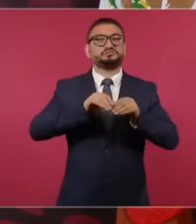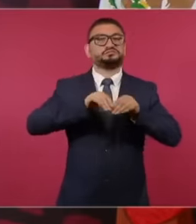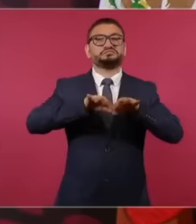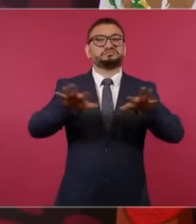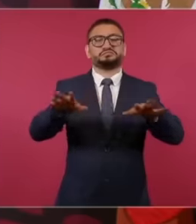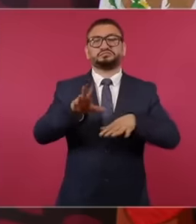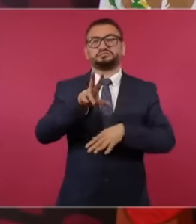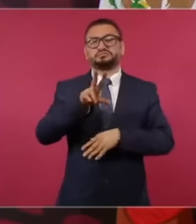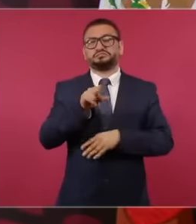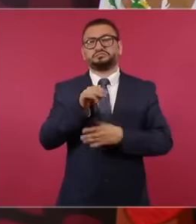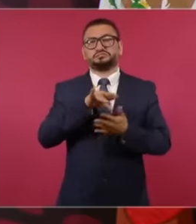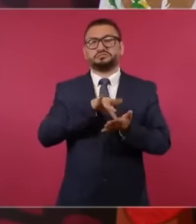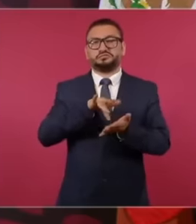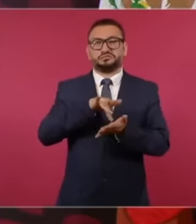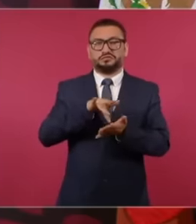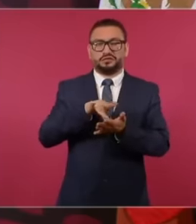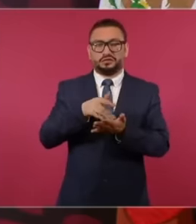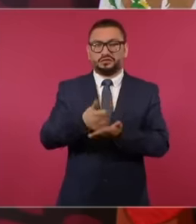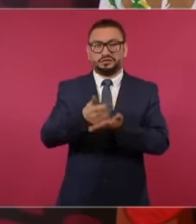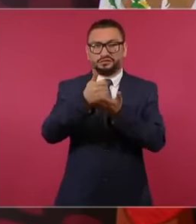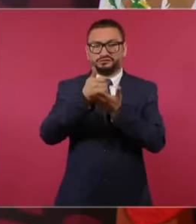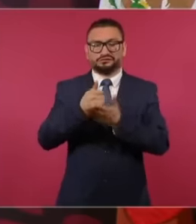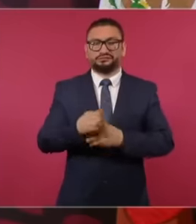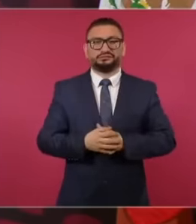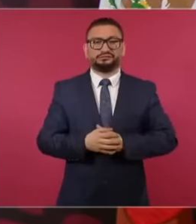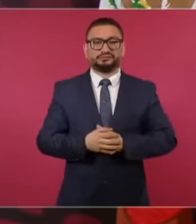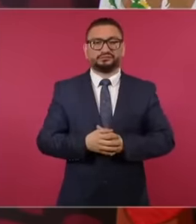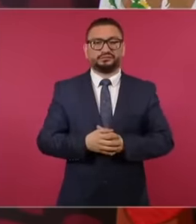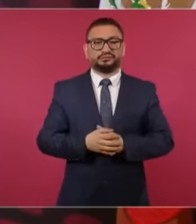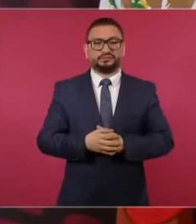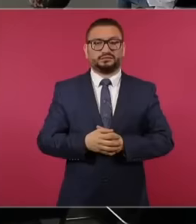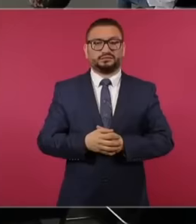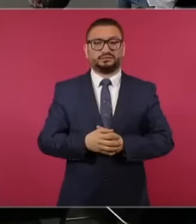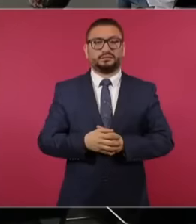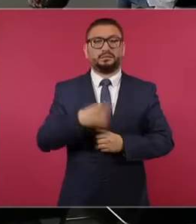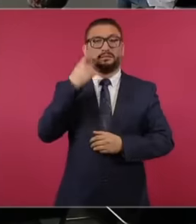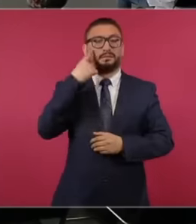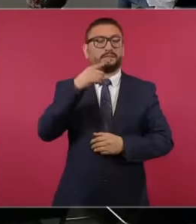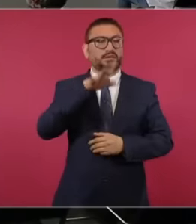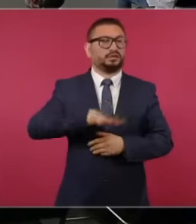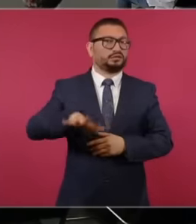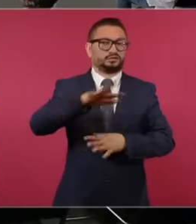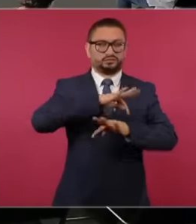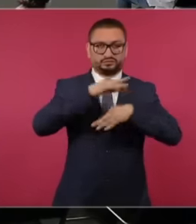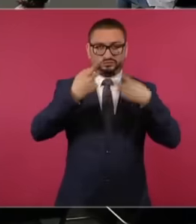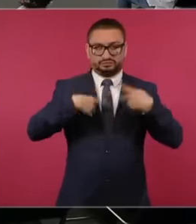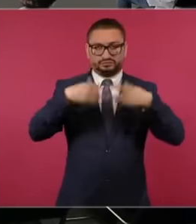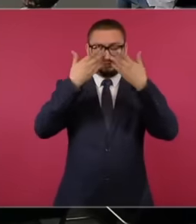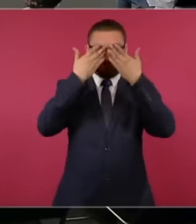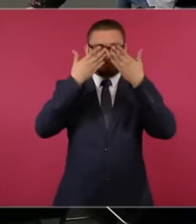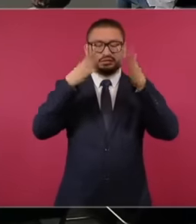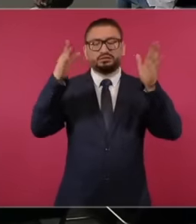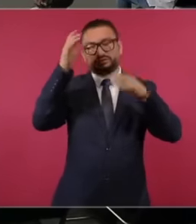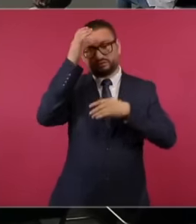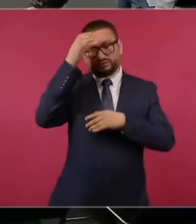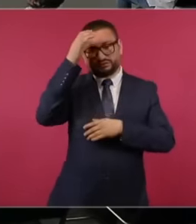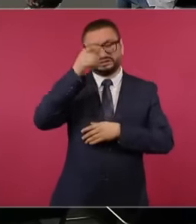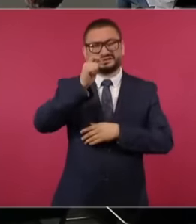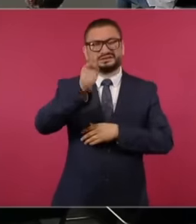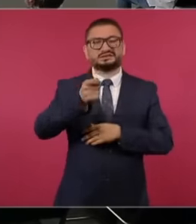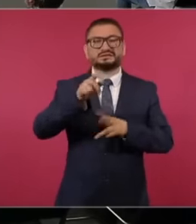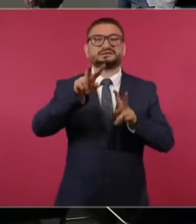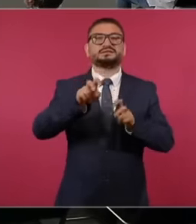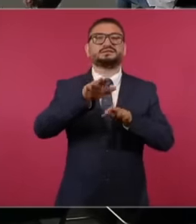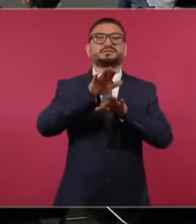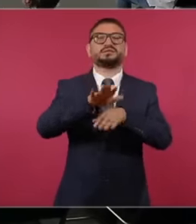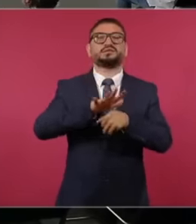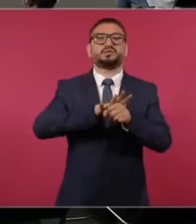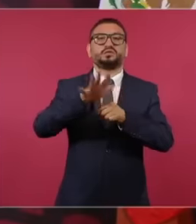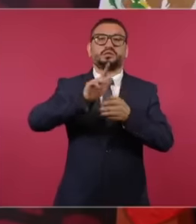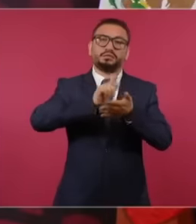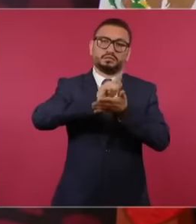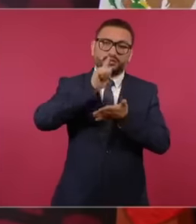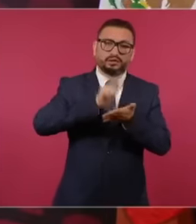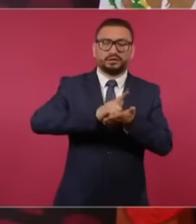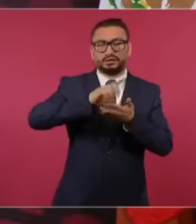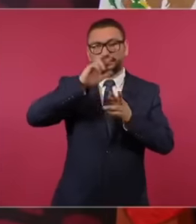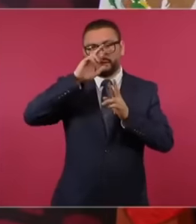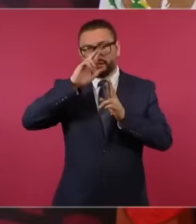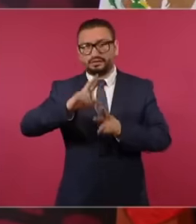contributed to creating awareness about legality. about the rule of law